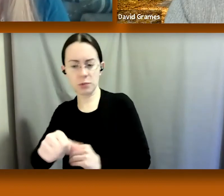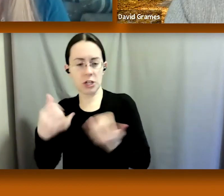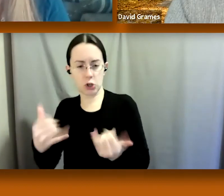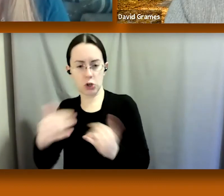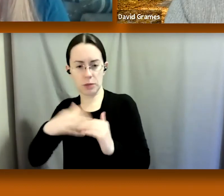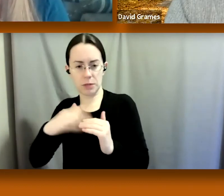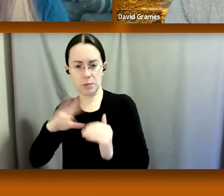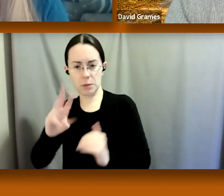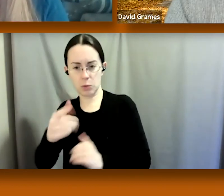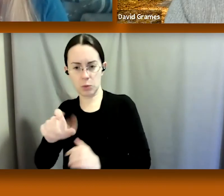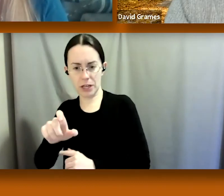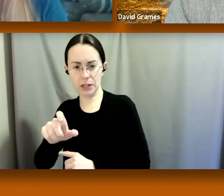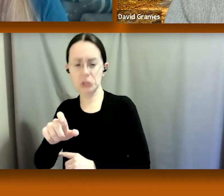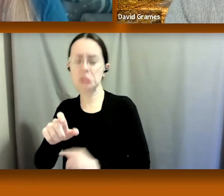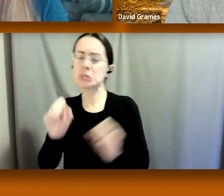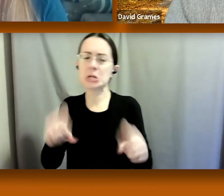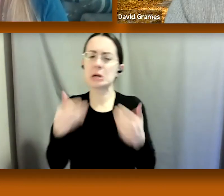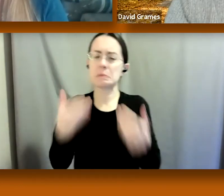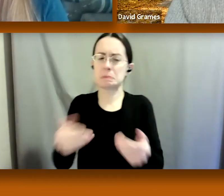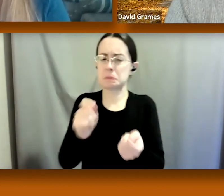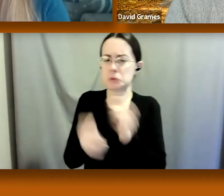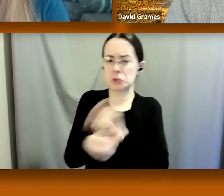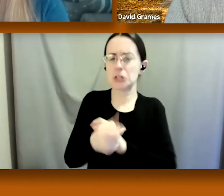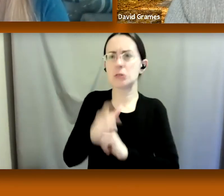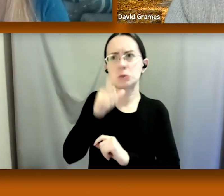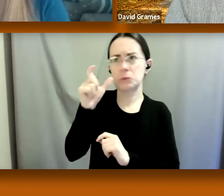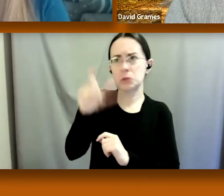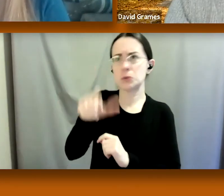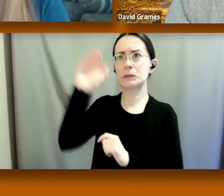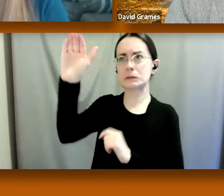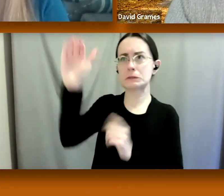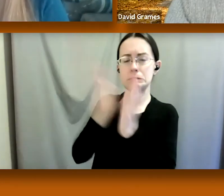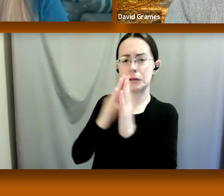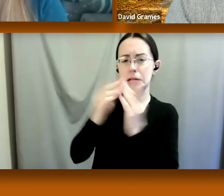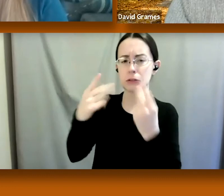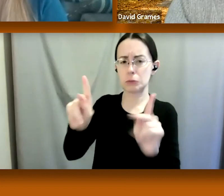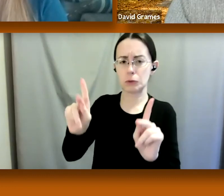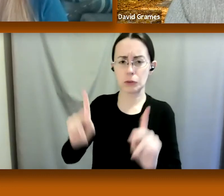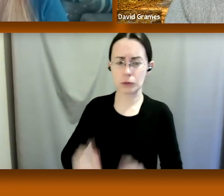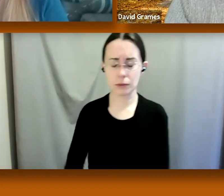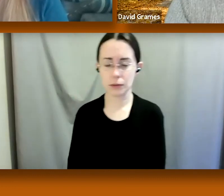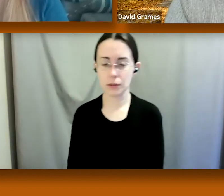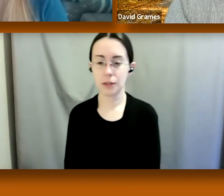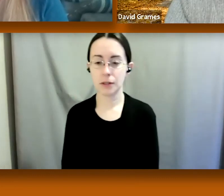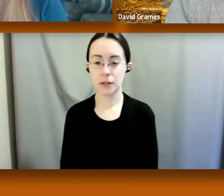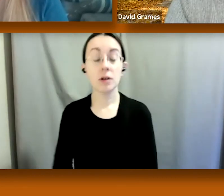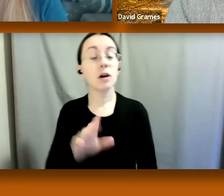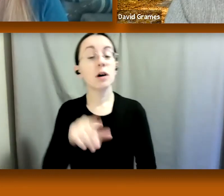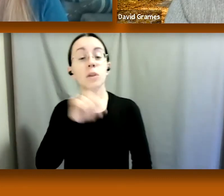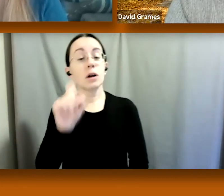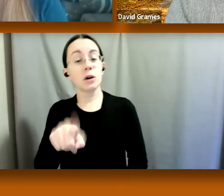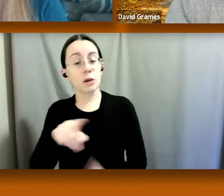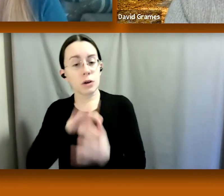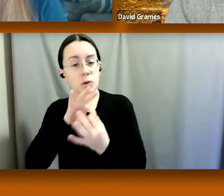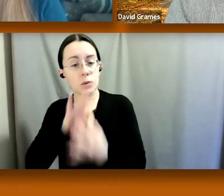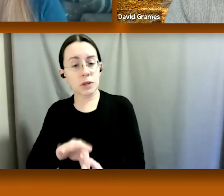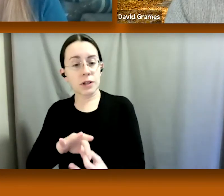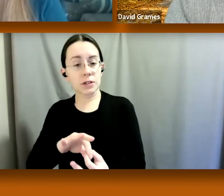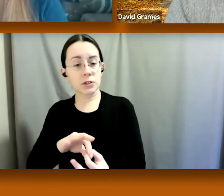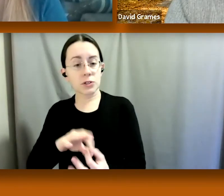sponsor approval. Oh, and we have a question relating to the ITS fees,